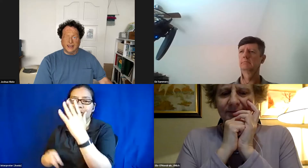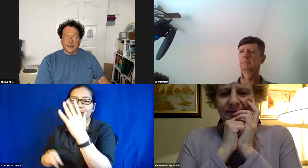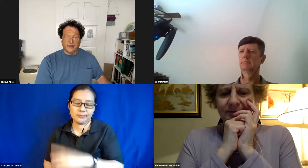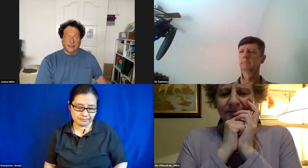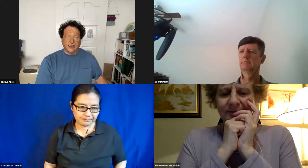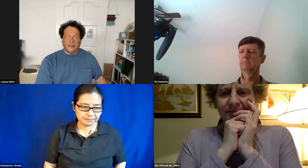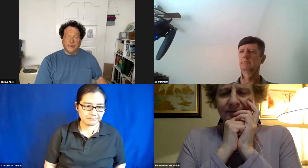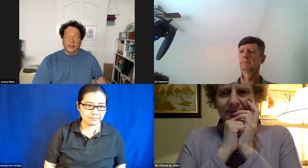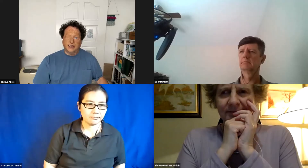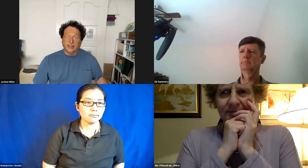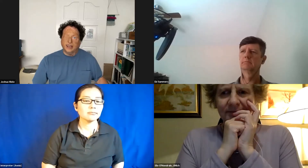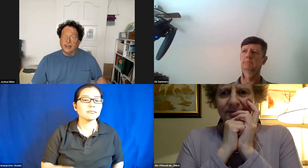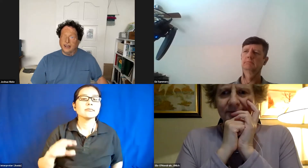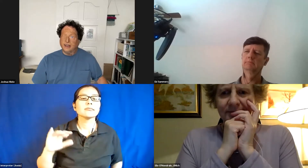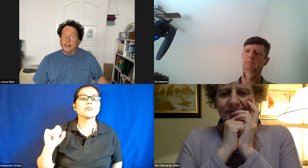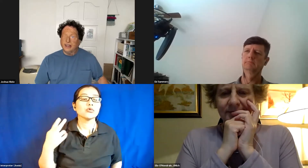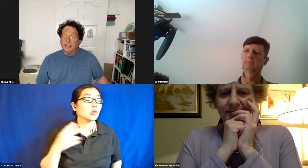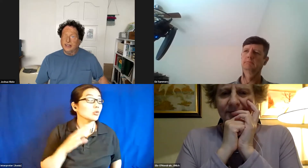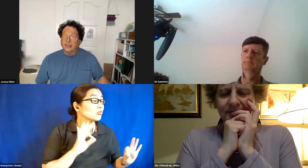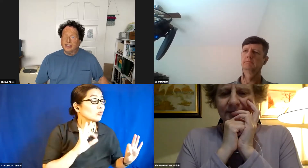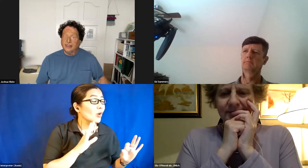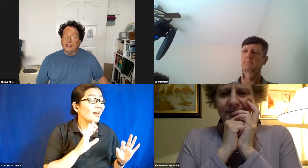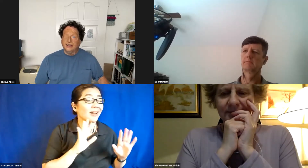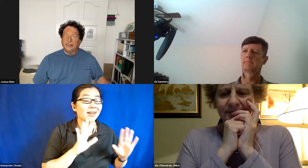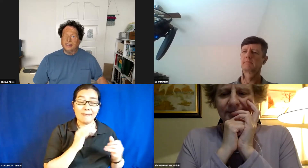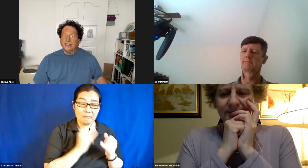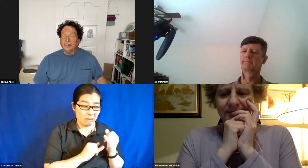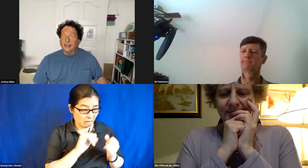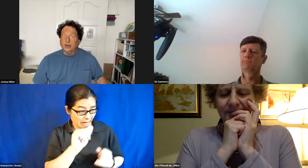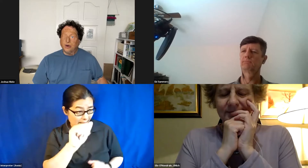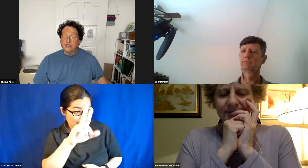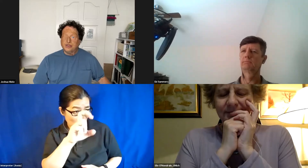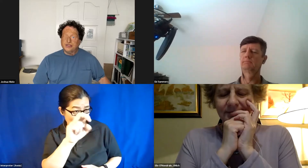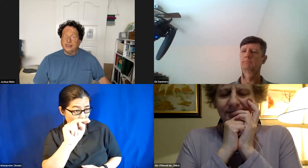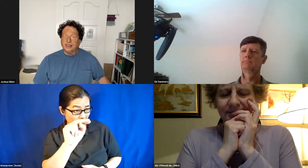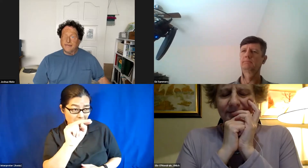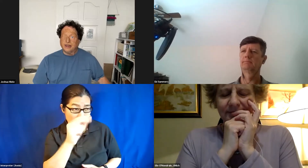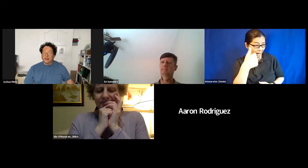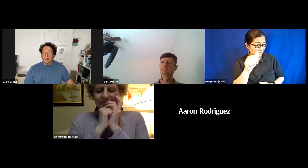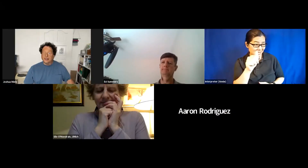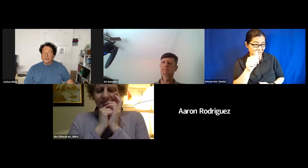And finally, Aaron, any holes you see left by your colleagues?